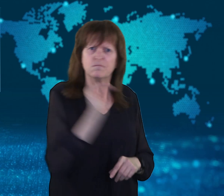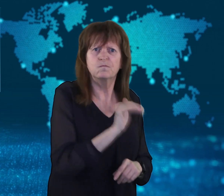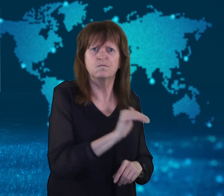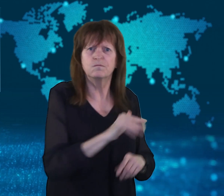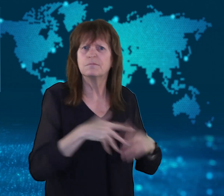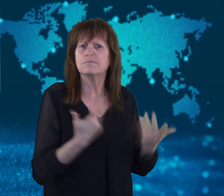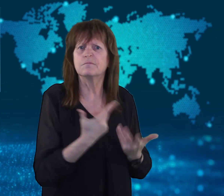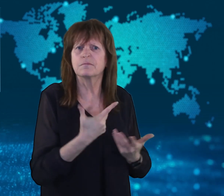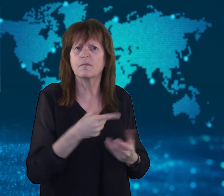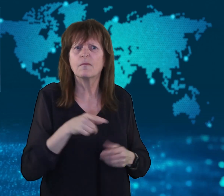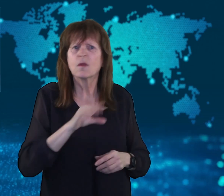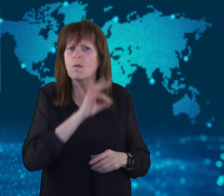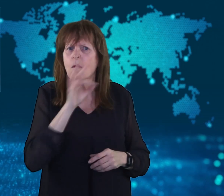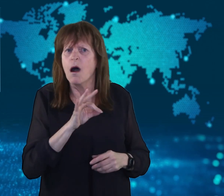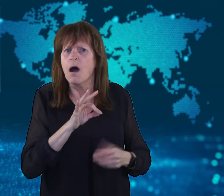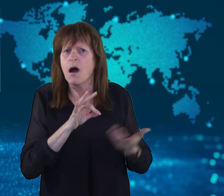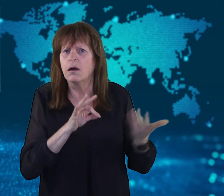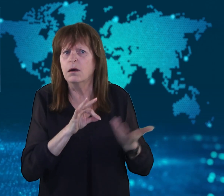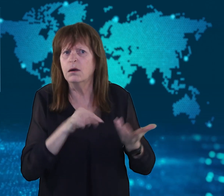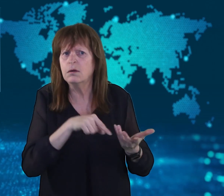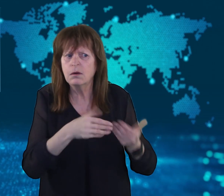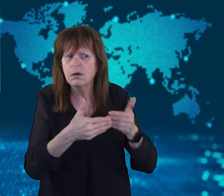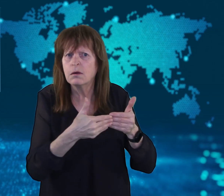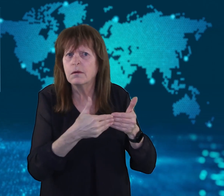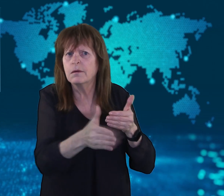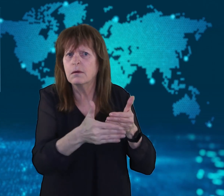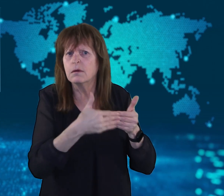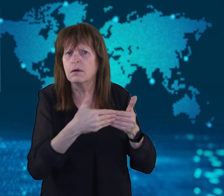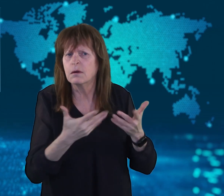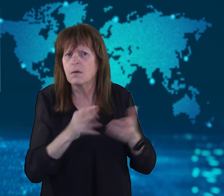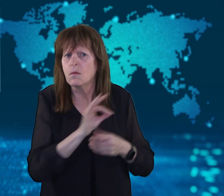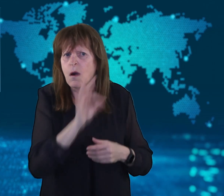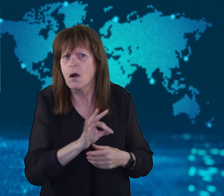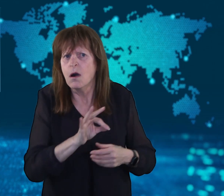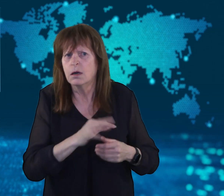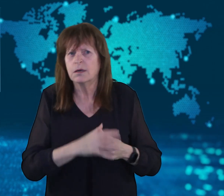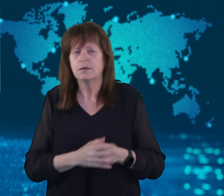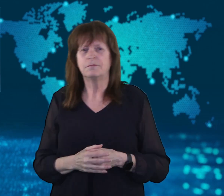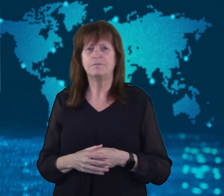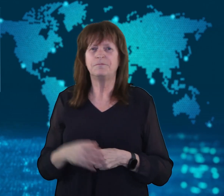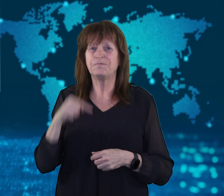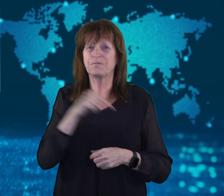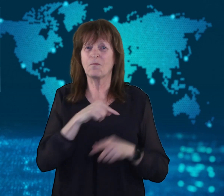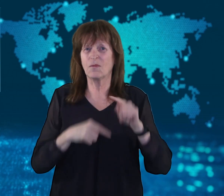trying to open an emergency door.